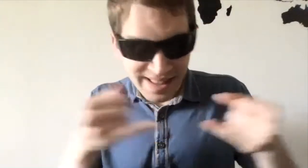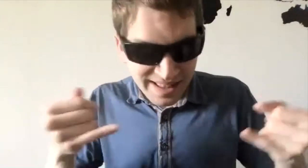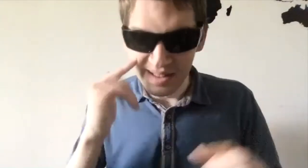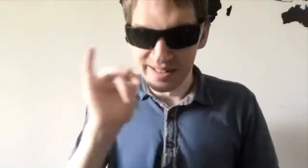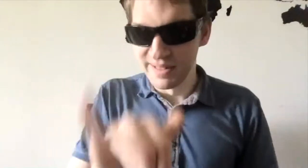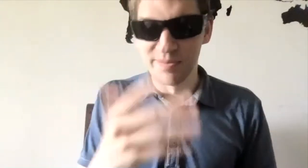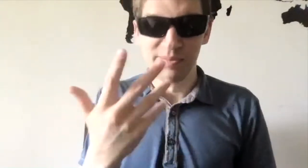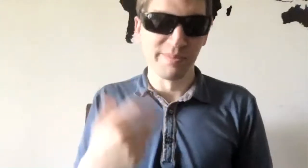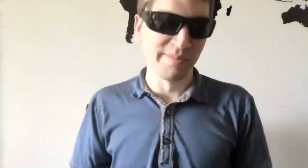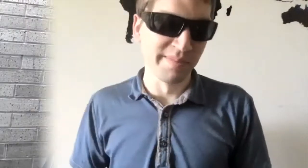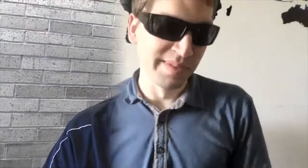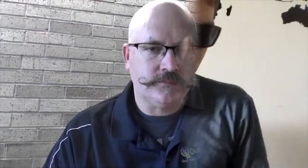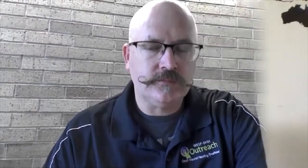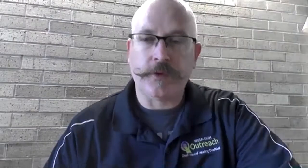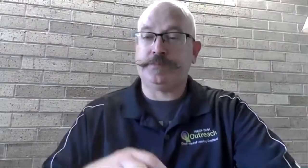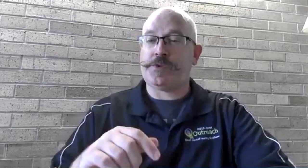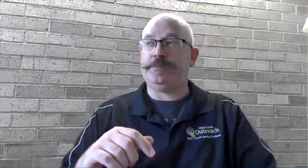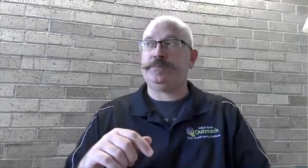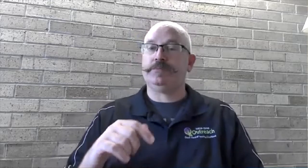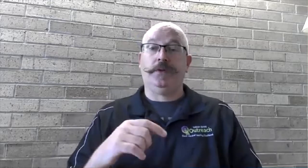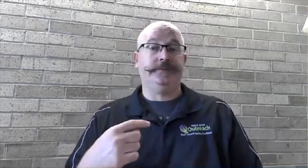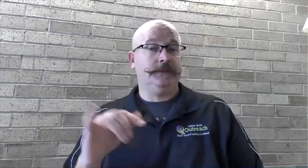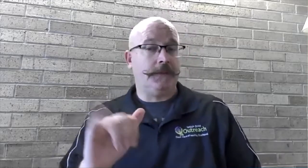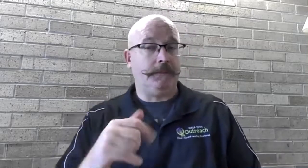and they're not going to take over either.